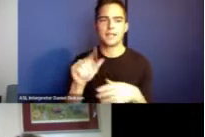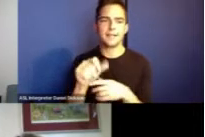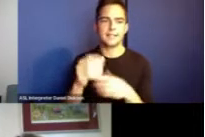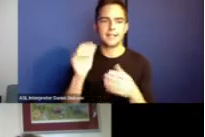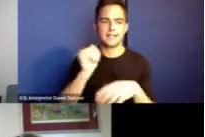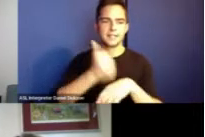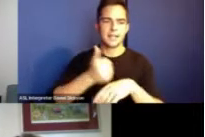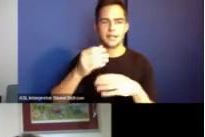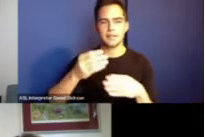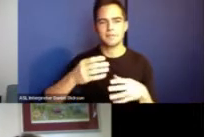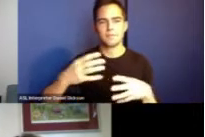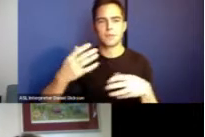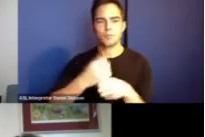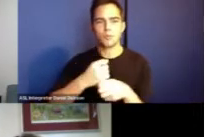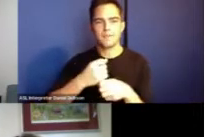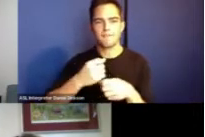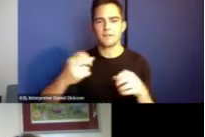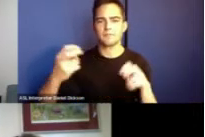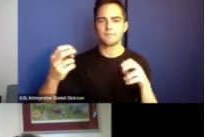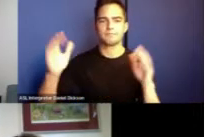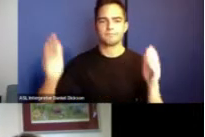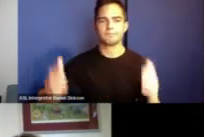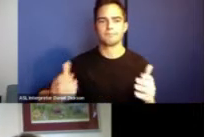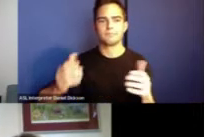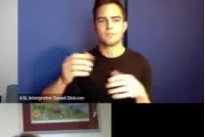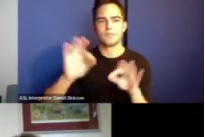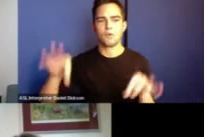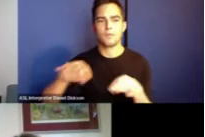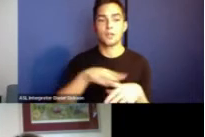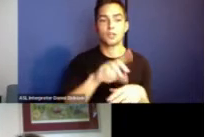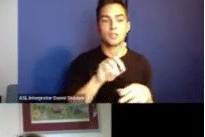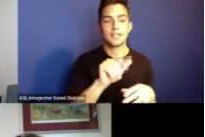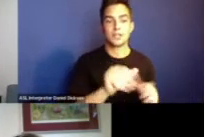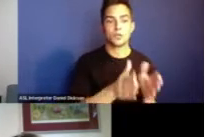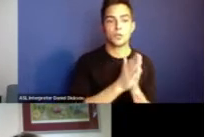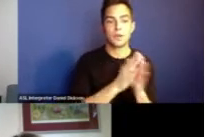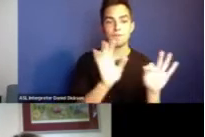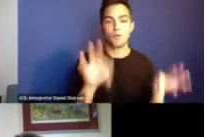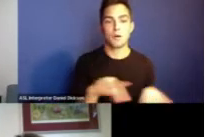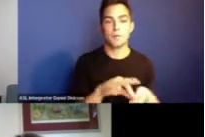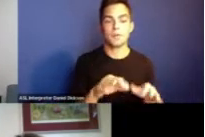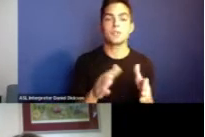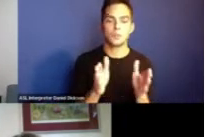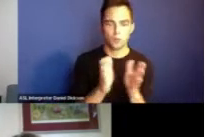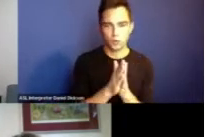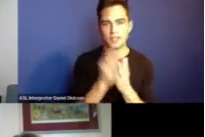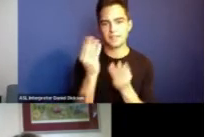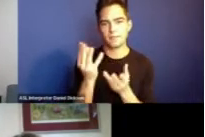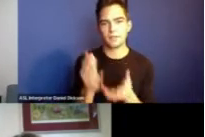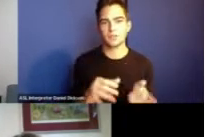for each of our data sets. And then we created a data request form for the subgroups to request data. And our our vendor